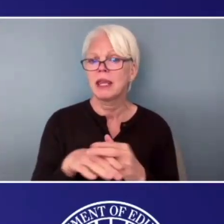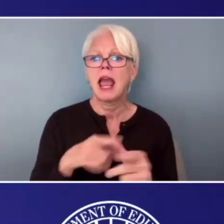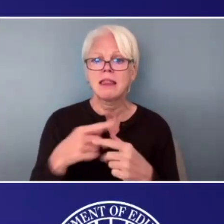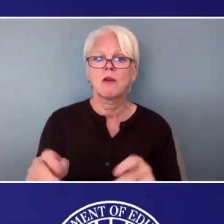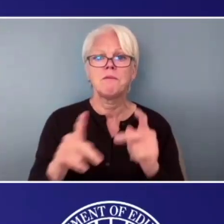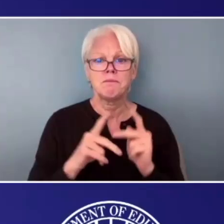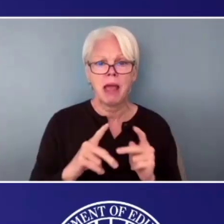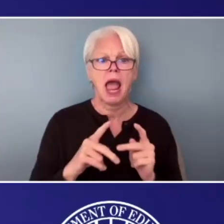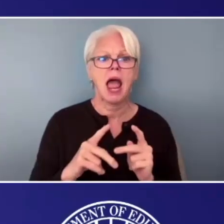the rest of the things that we need to do.